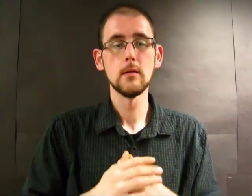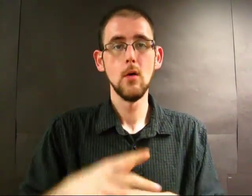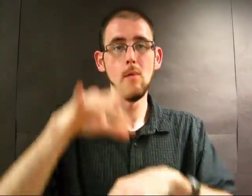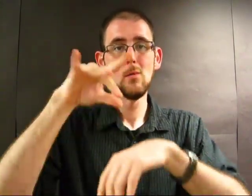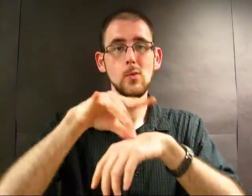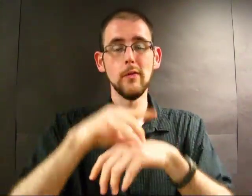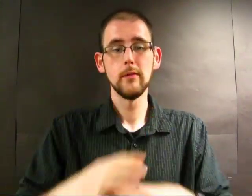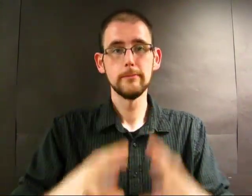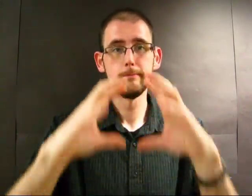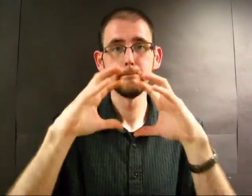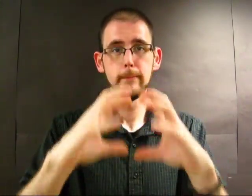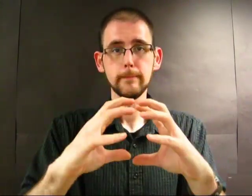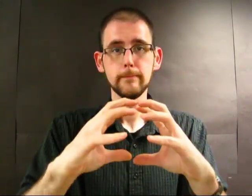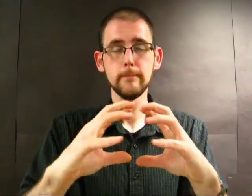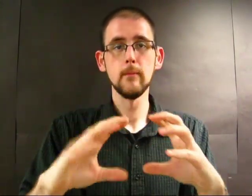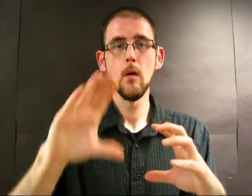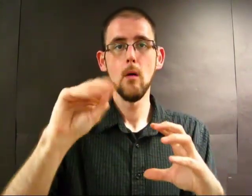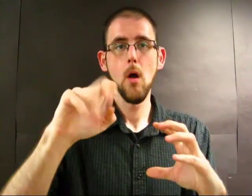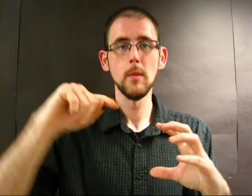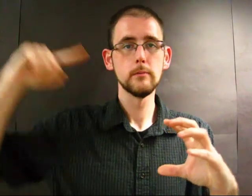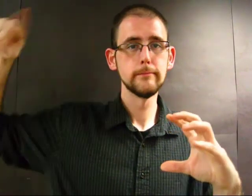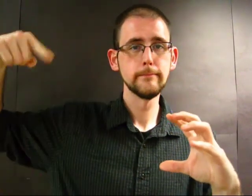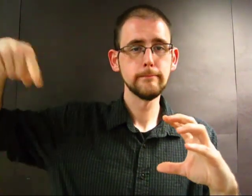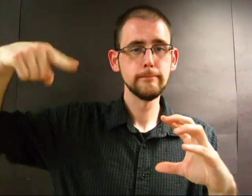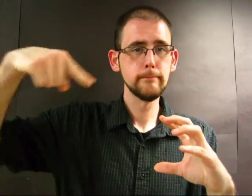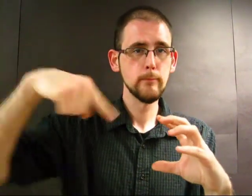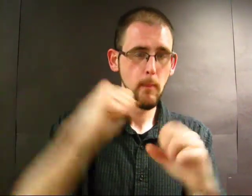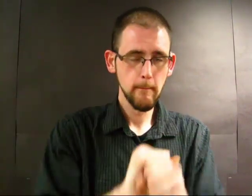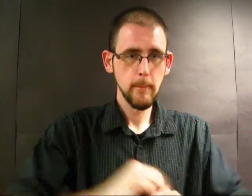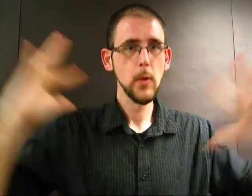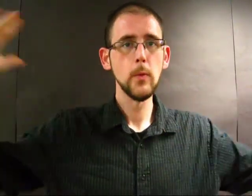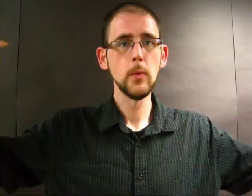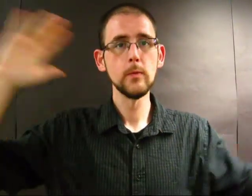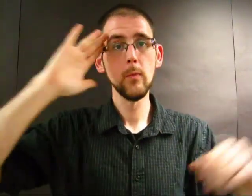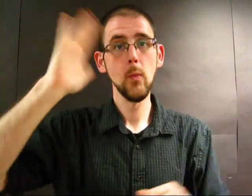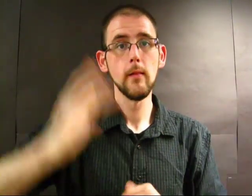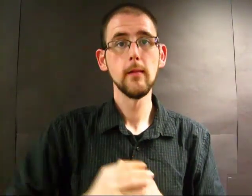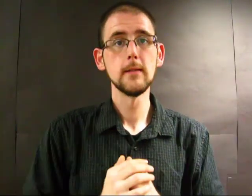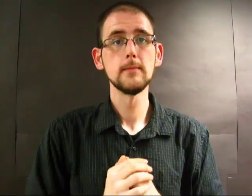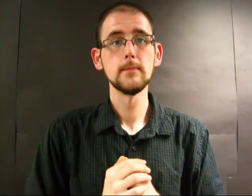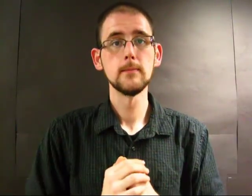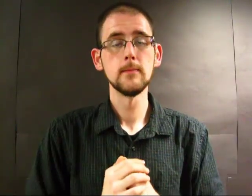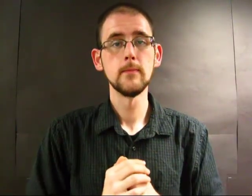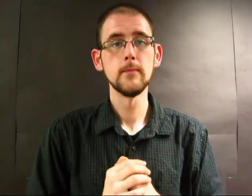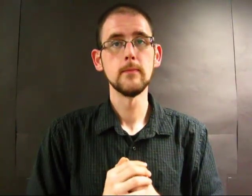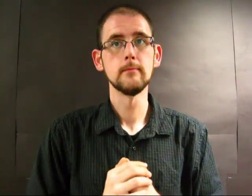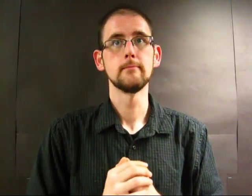A comet will hit the Earth and annihilate all life.